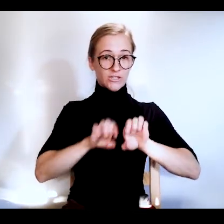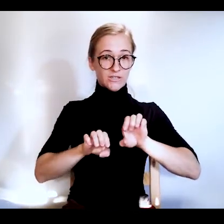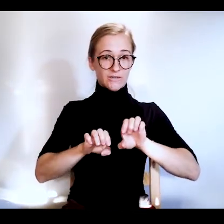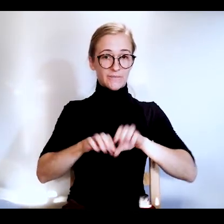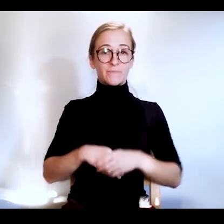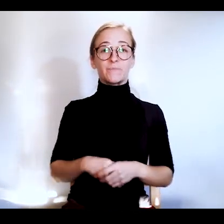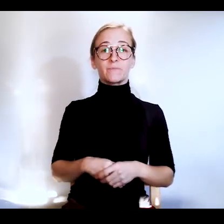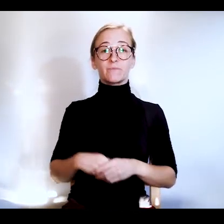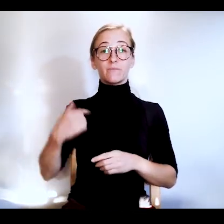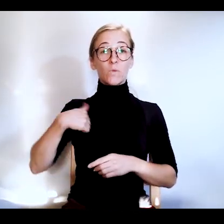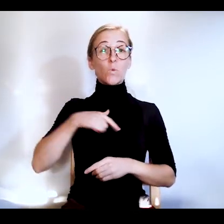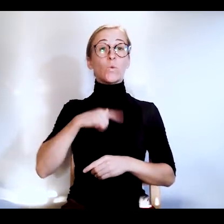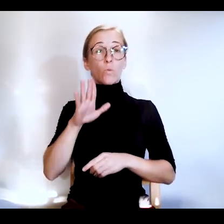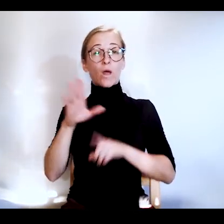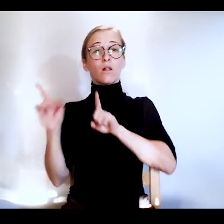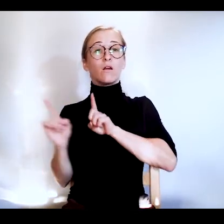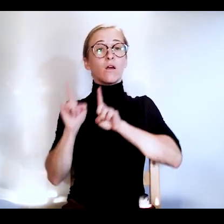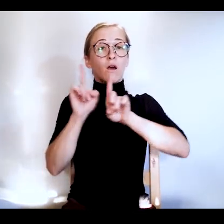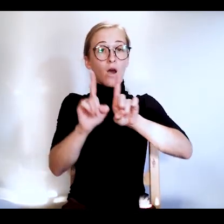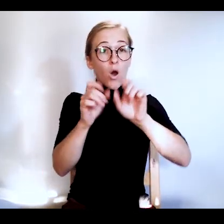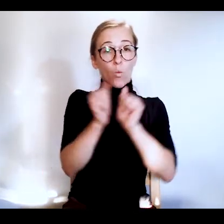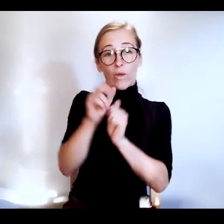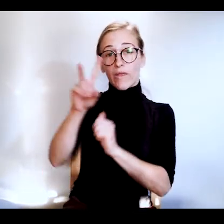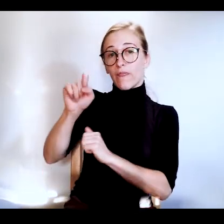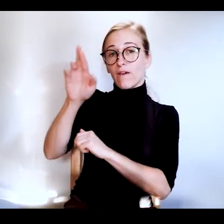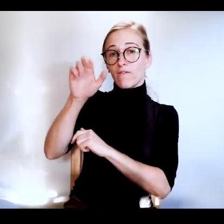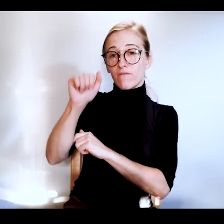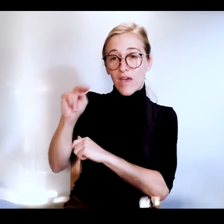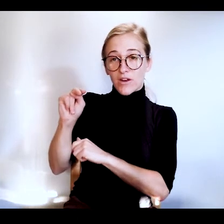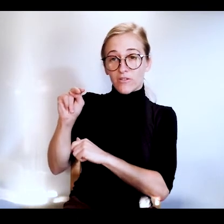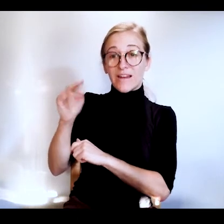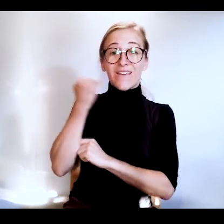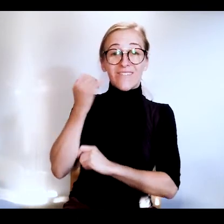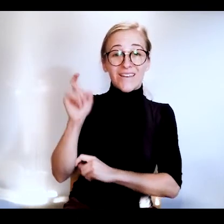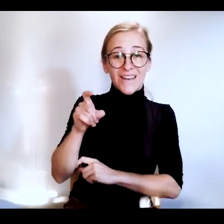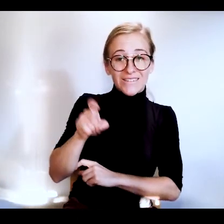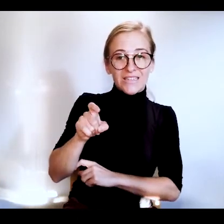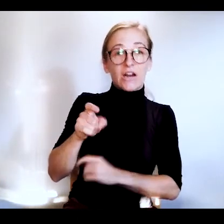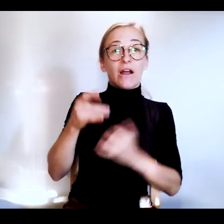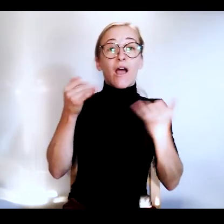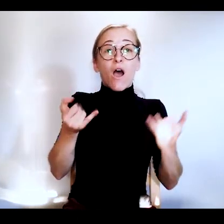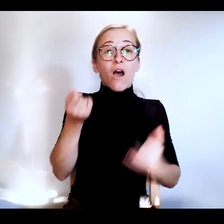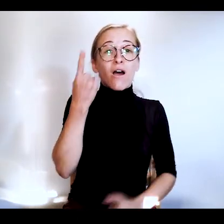We will accompany them, if necessary, although we’re not allowed to enter the hospital now.